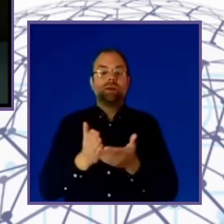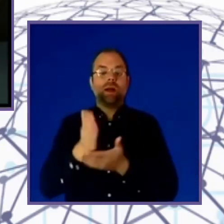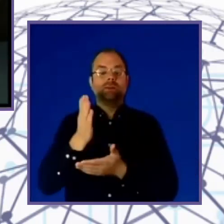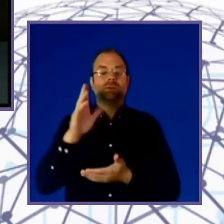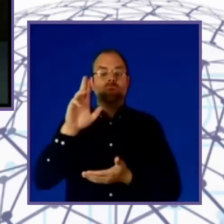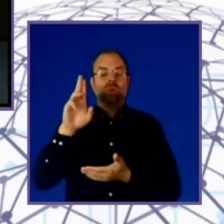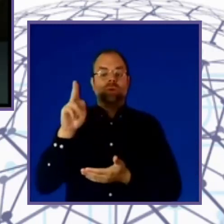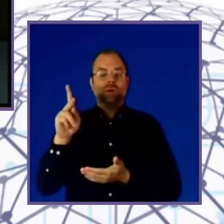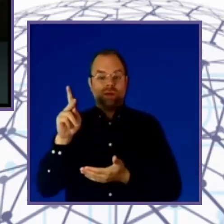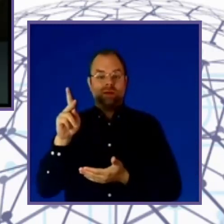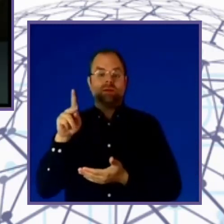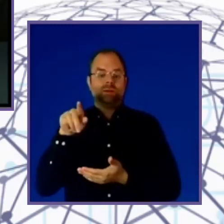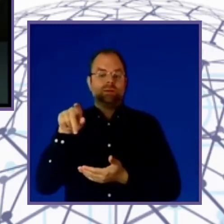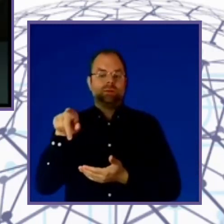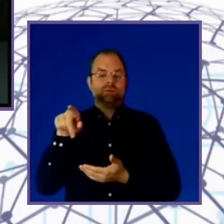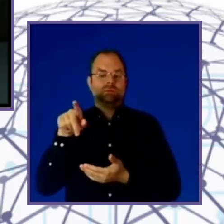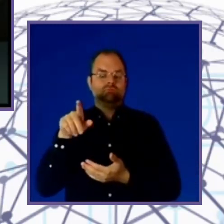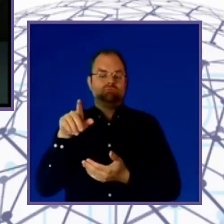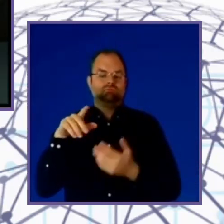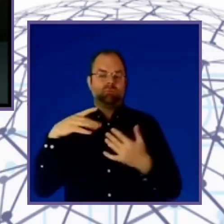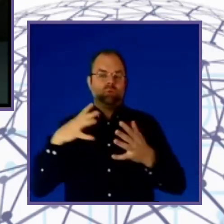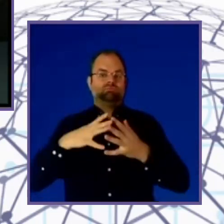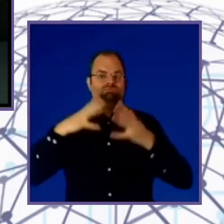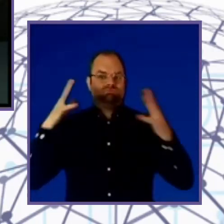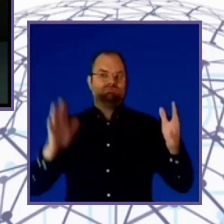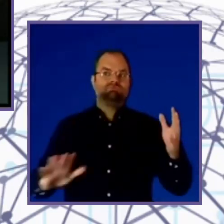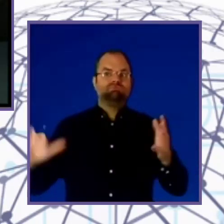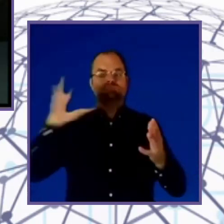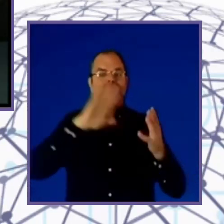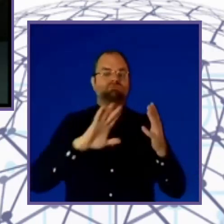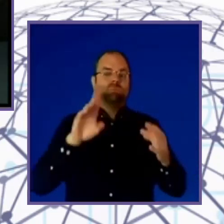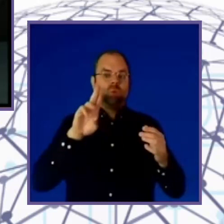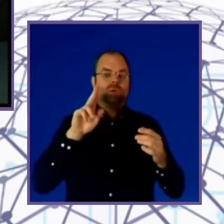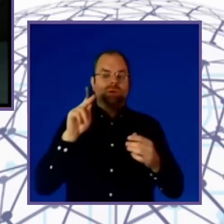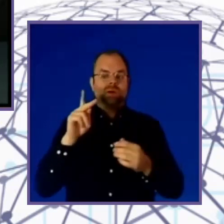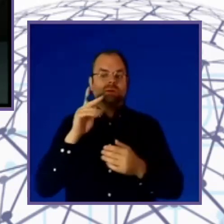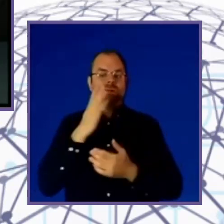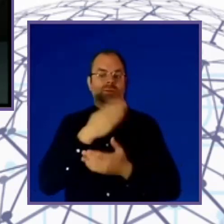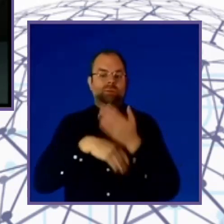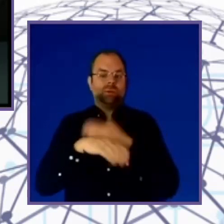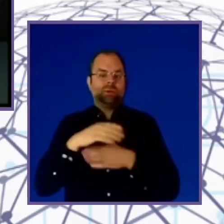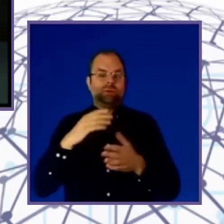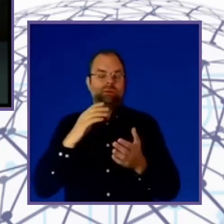After the Minister of Health and Social Care did his keynote speech, there was an opportunity for